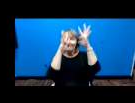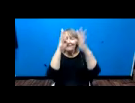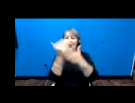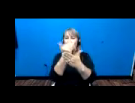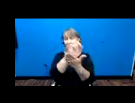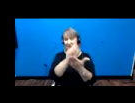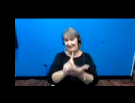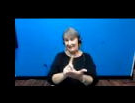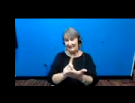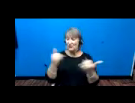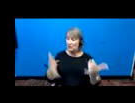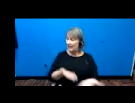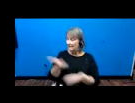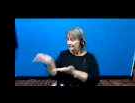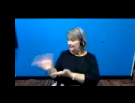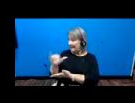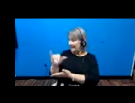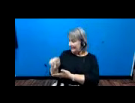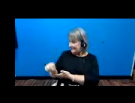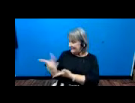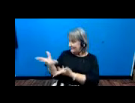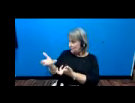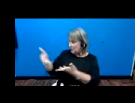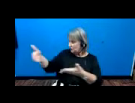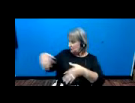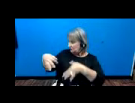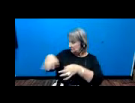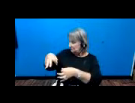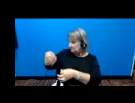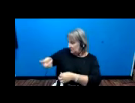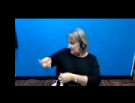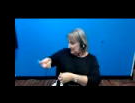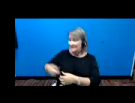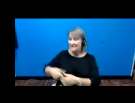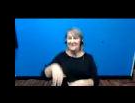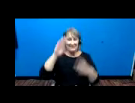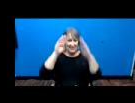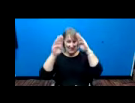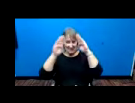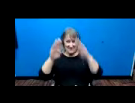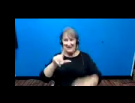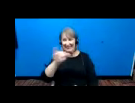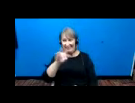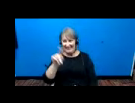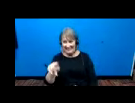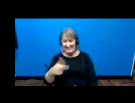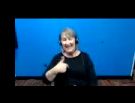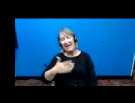over to you to introduce yourself. Liz Persaud: Thank you so much, Carolyn. Hi, everyone. I really appreciate your time for being on today's webinar.